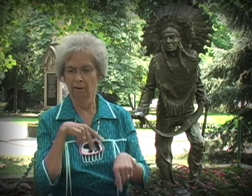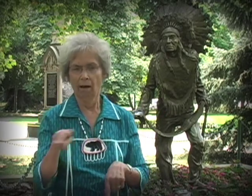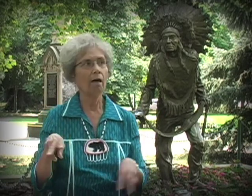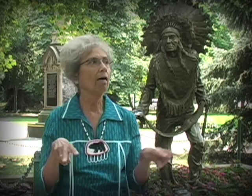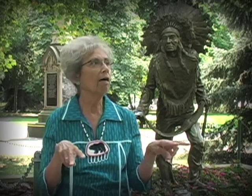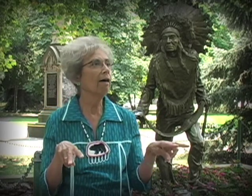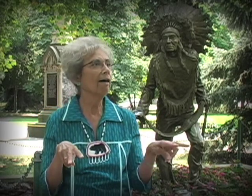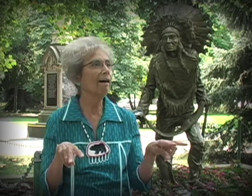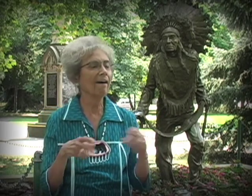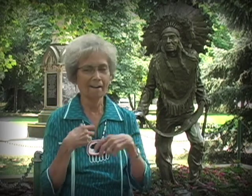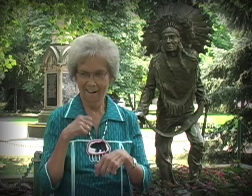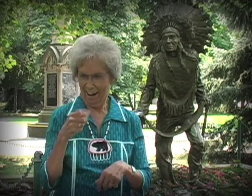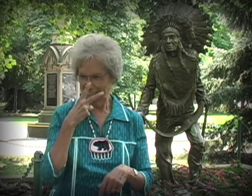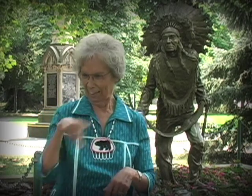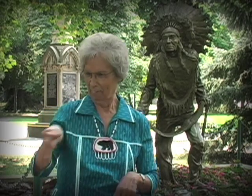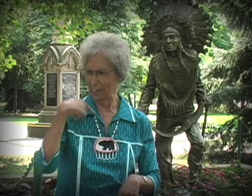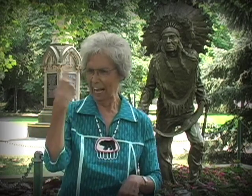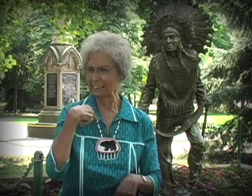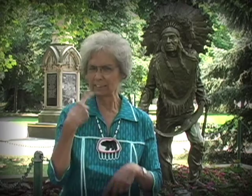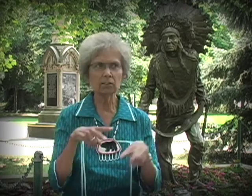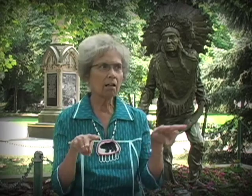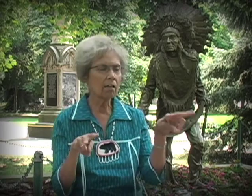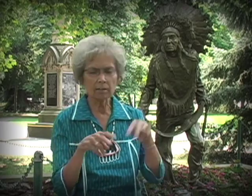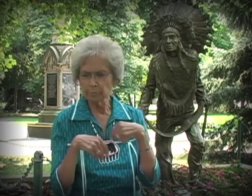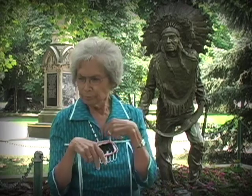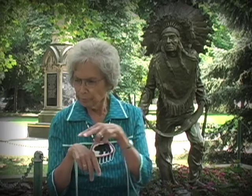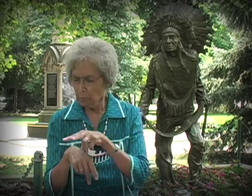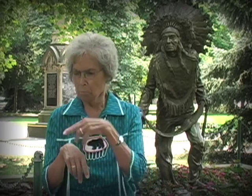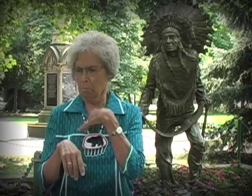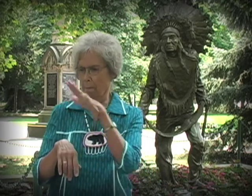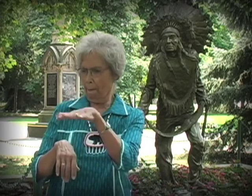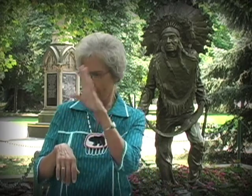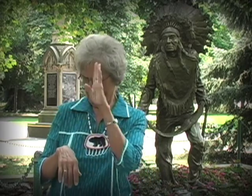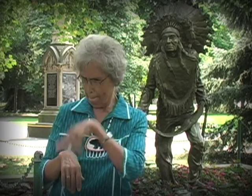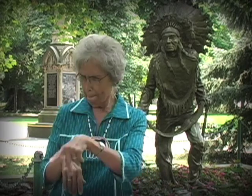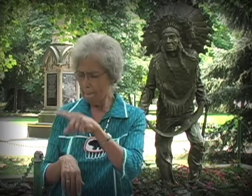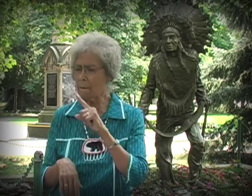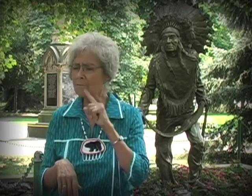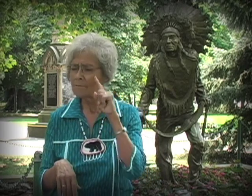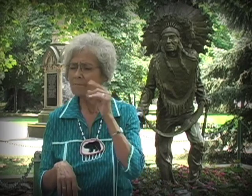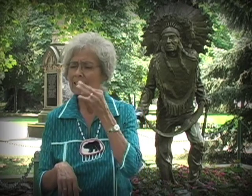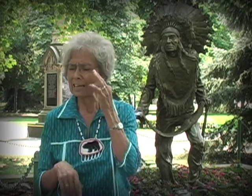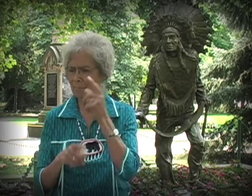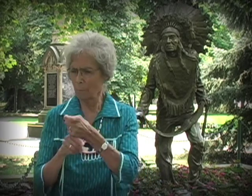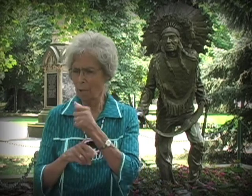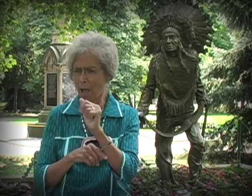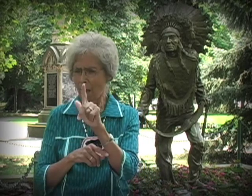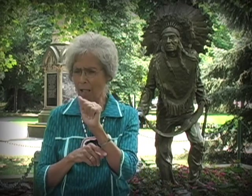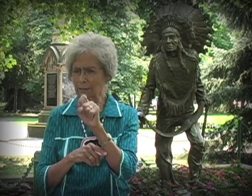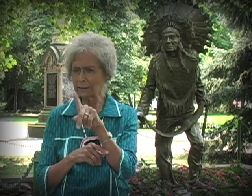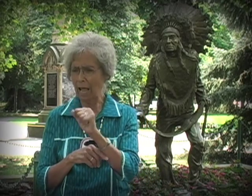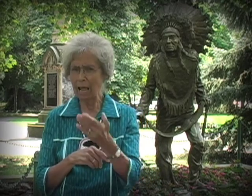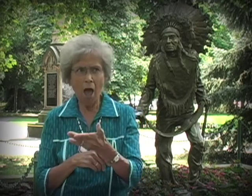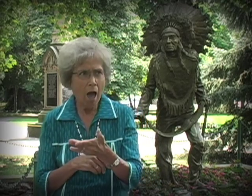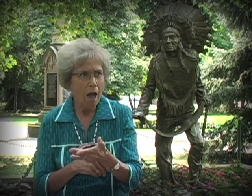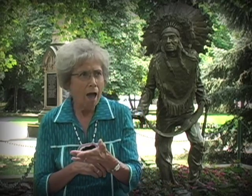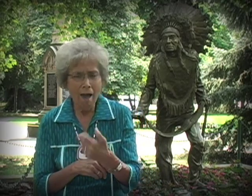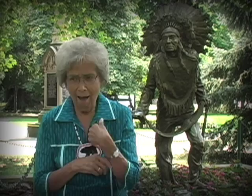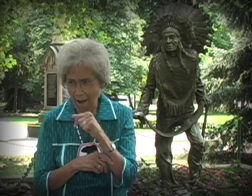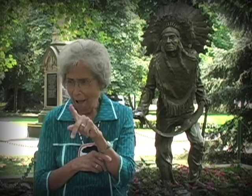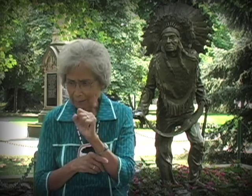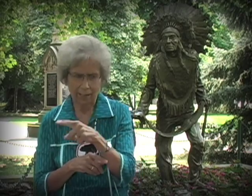I observed their facials as they reacted in awe. I told them that there is an Indian from Alaska and that impressed them.